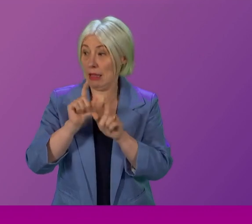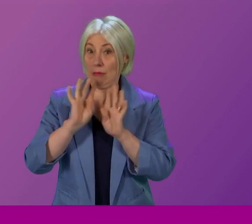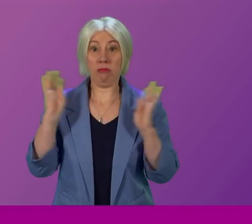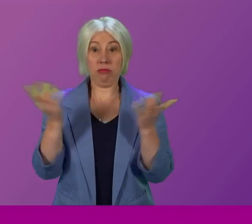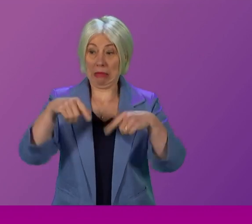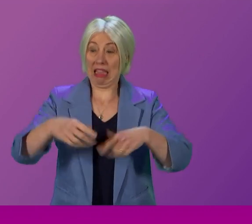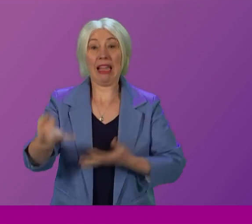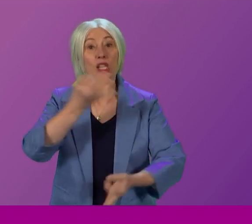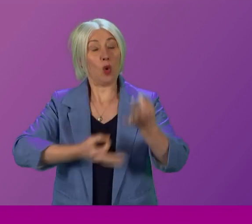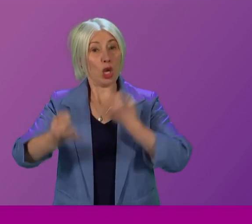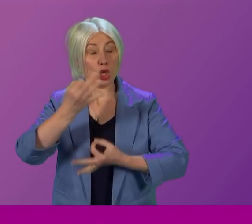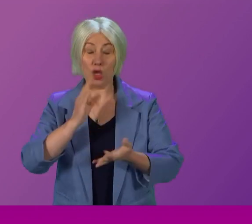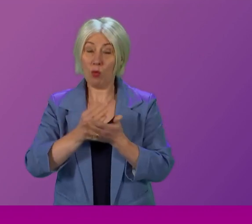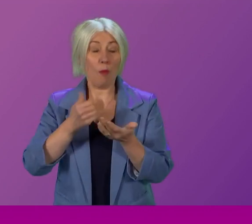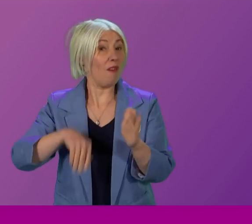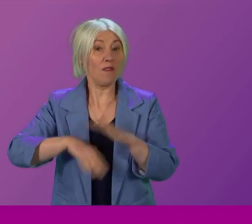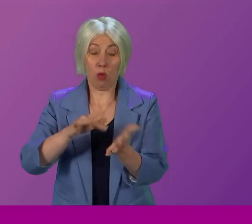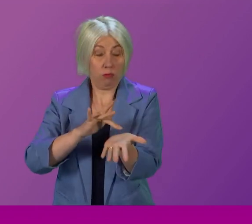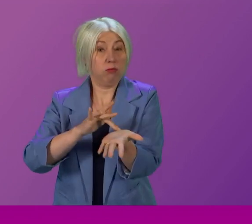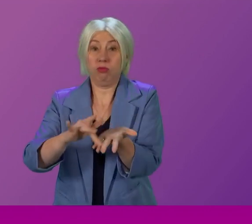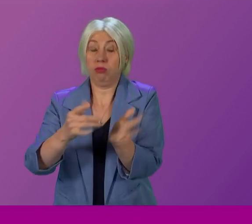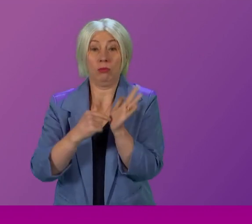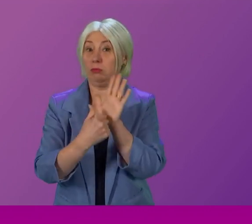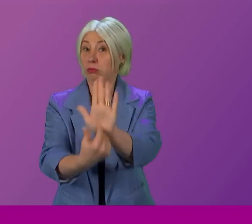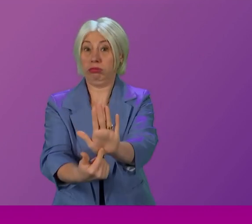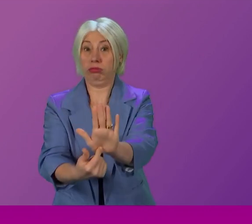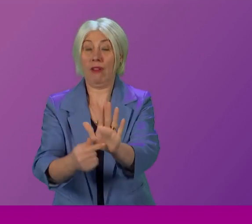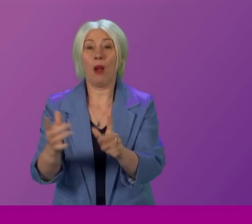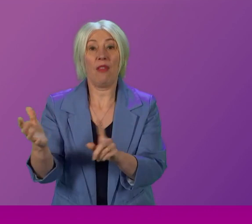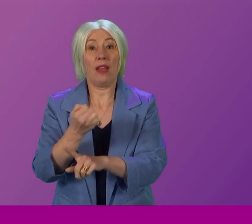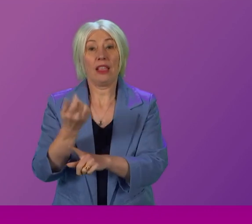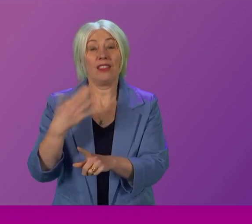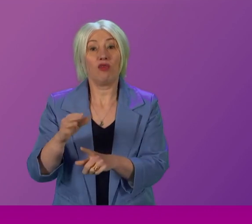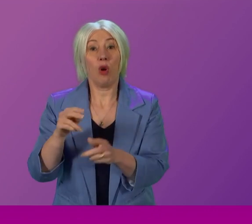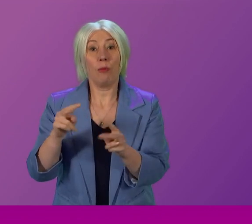so there will be full transparency about the findings of the review, as is right and proper.